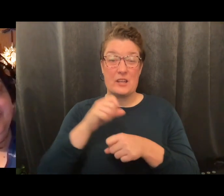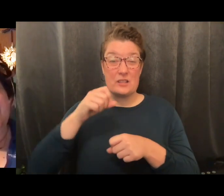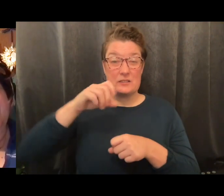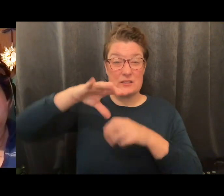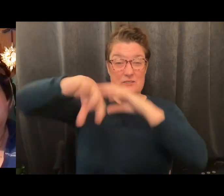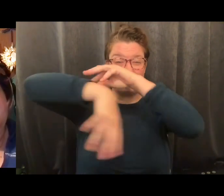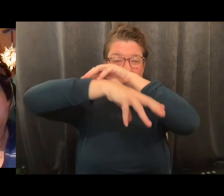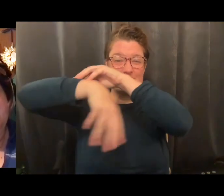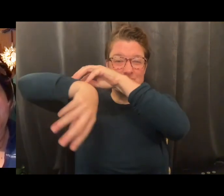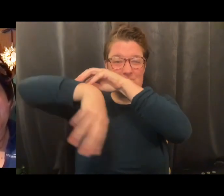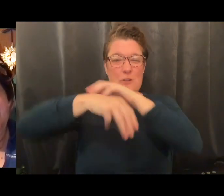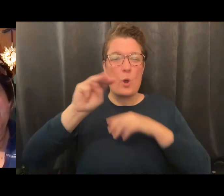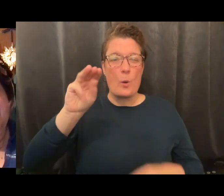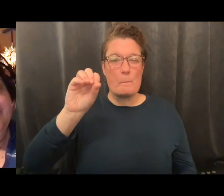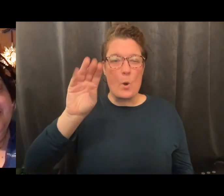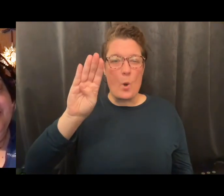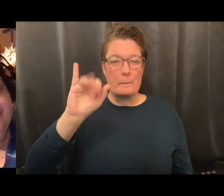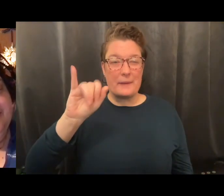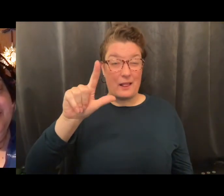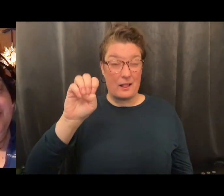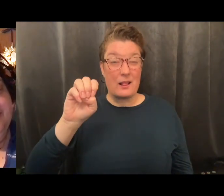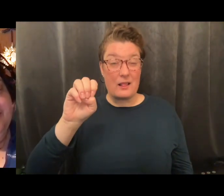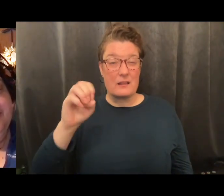tubes and I hang things that I find.